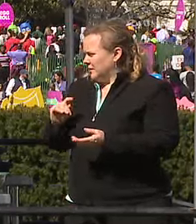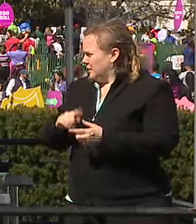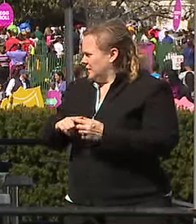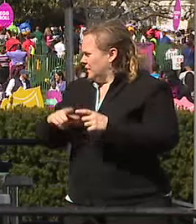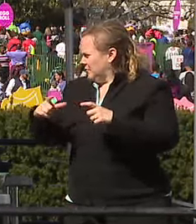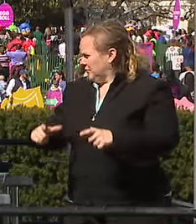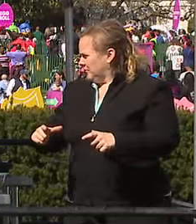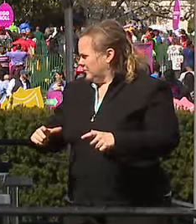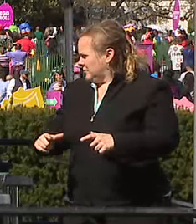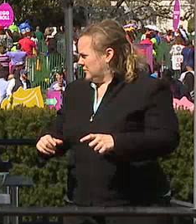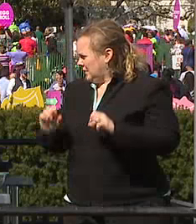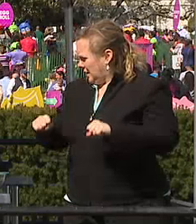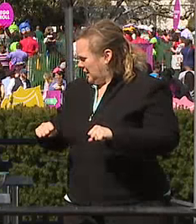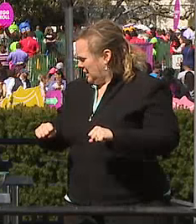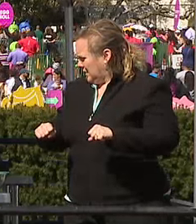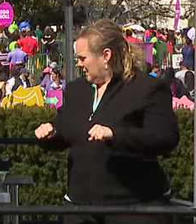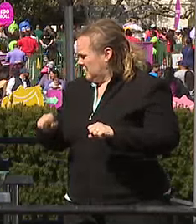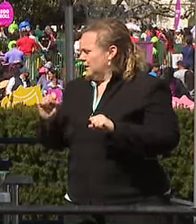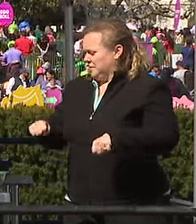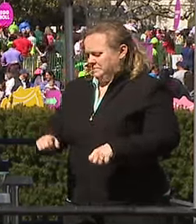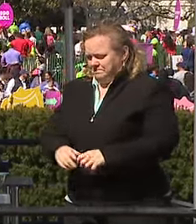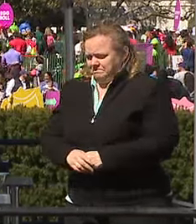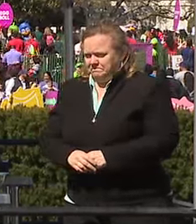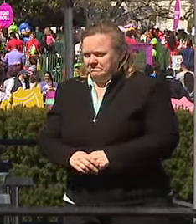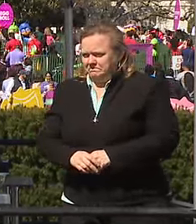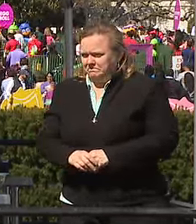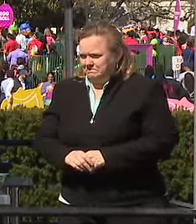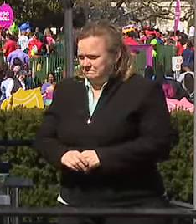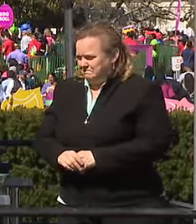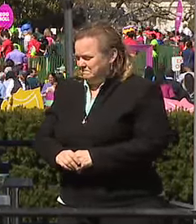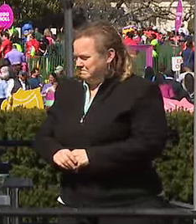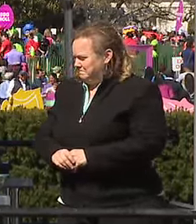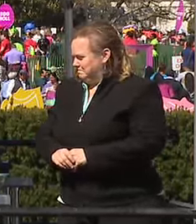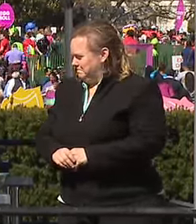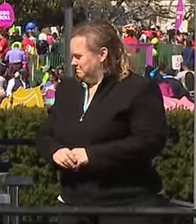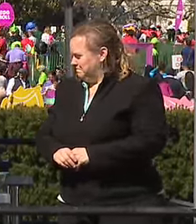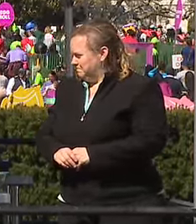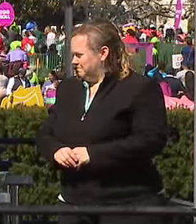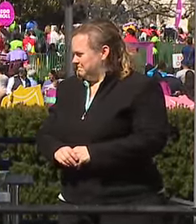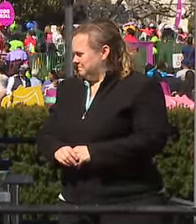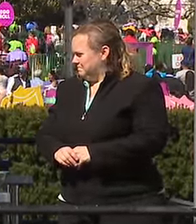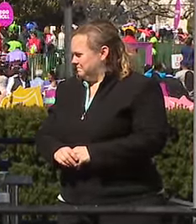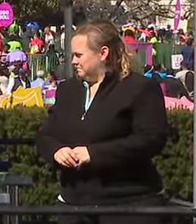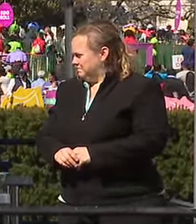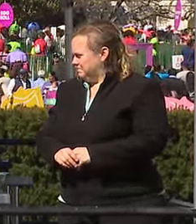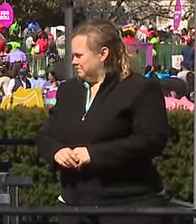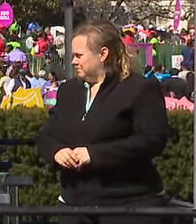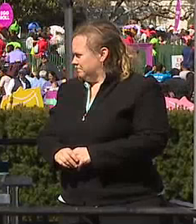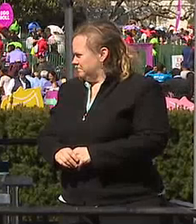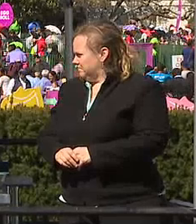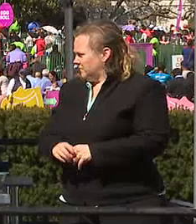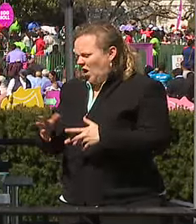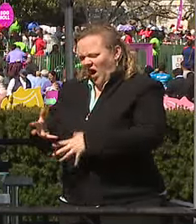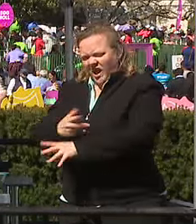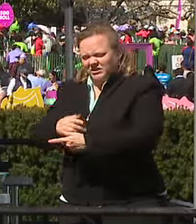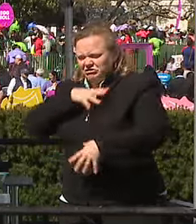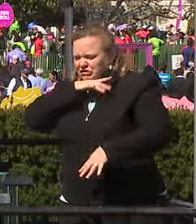Do you think you could do that? All right, cool. Here you go. Let's get dirty. Get in there.